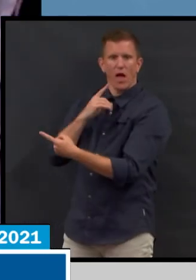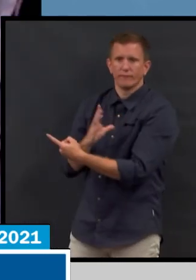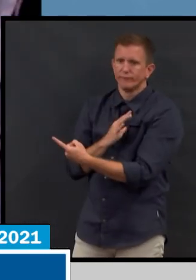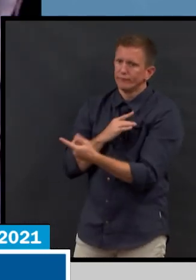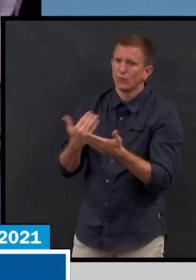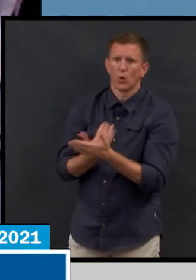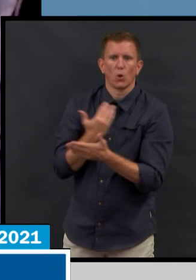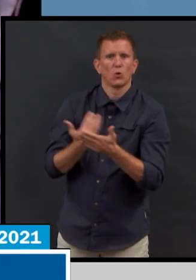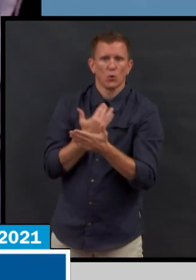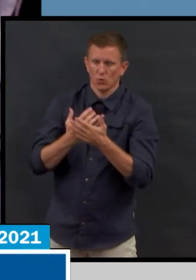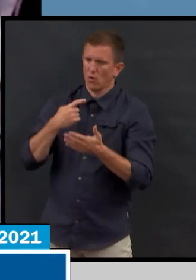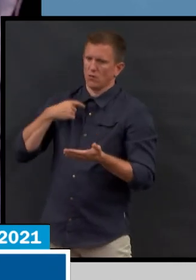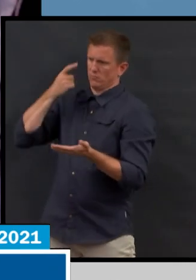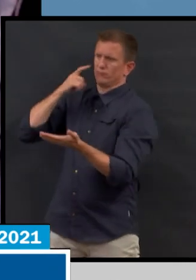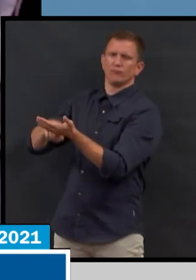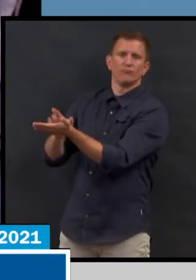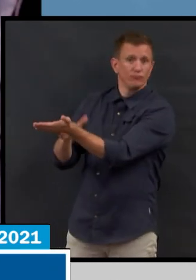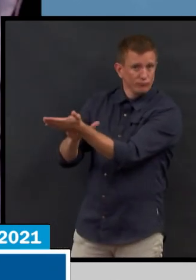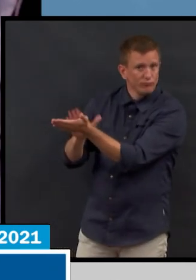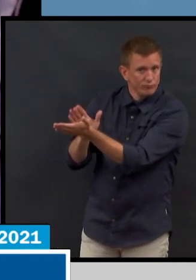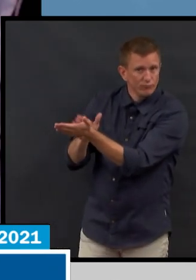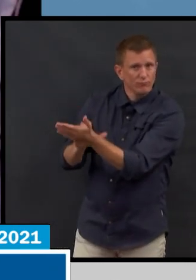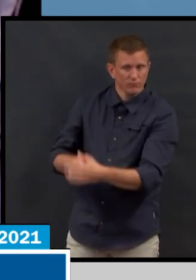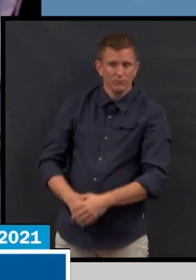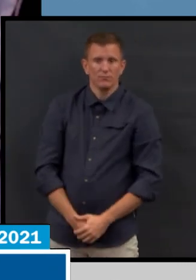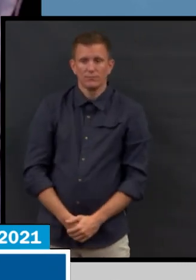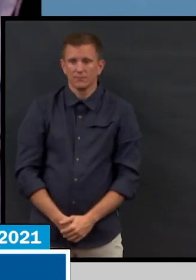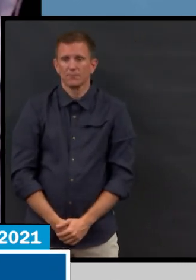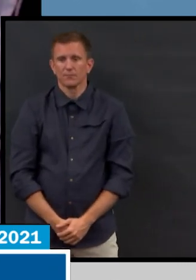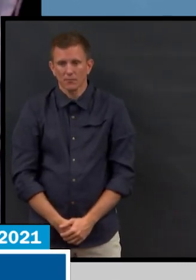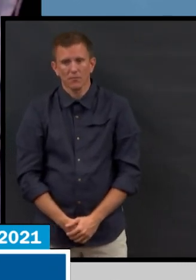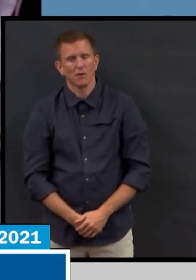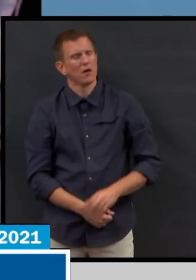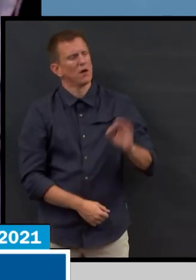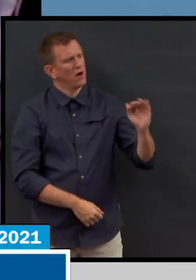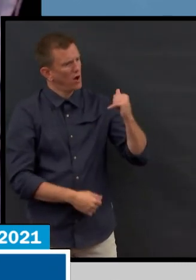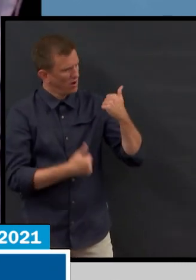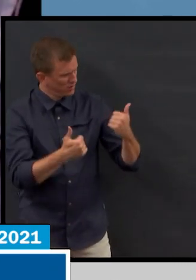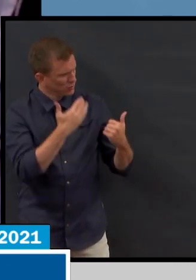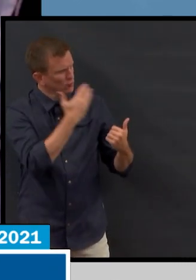that is very good and excellent news mayor hancock with that i am going to turn it back over to you